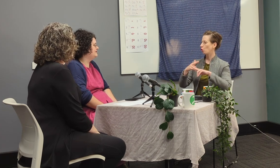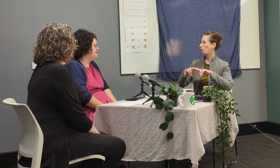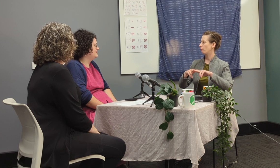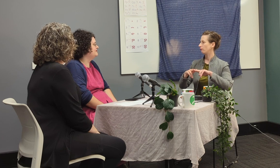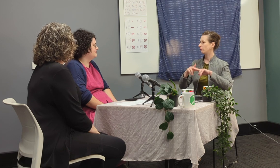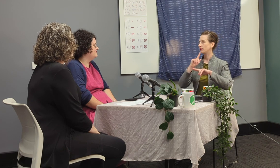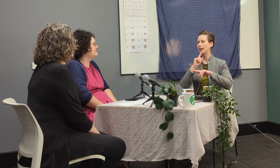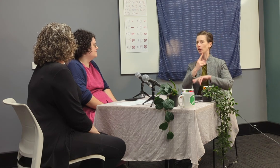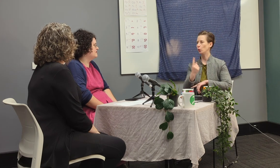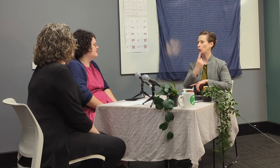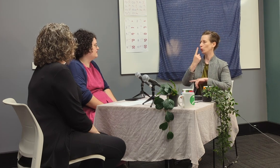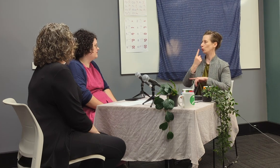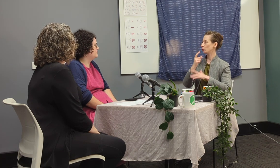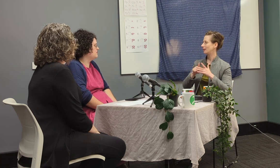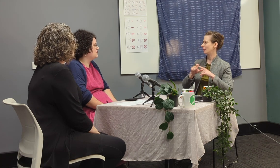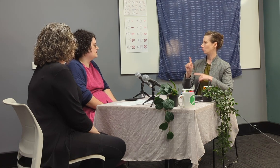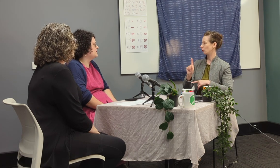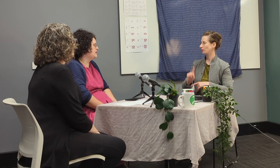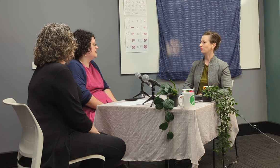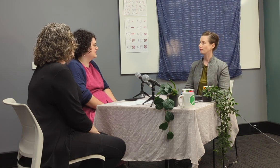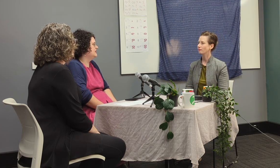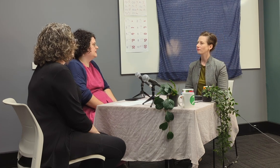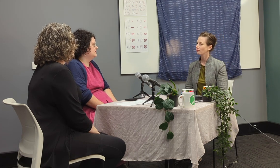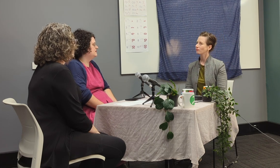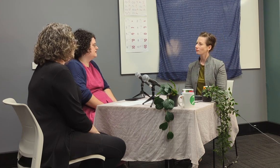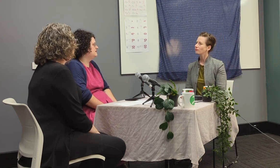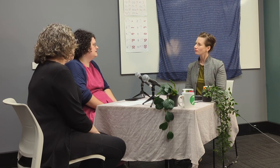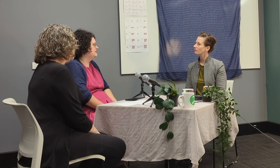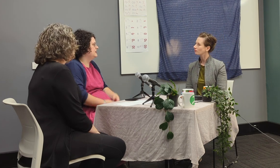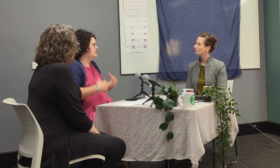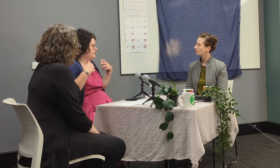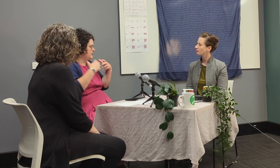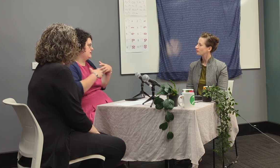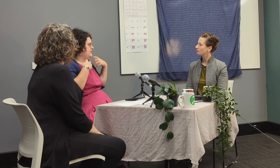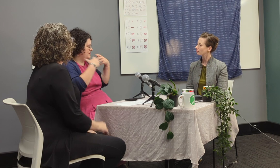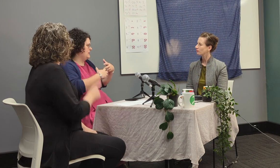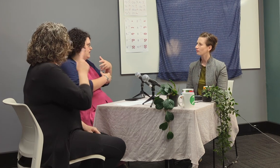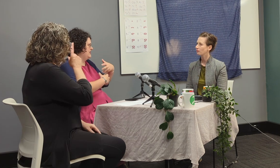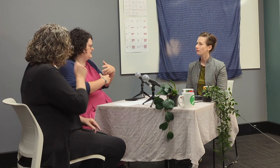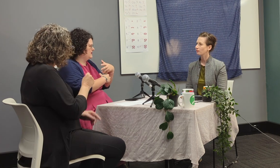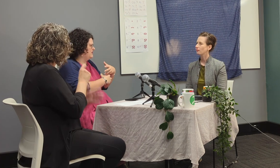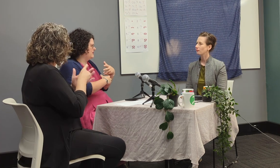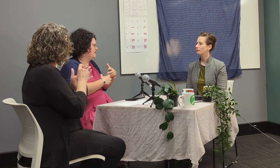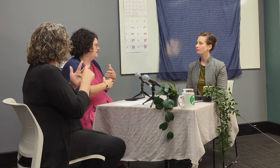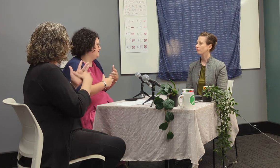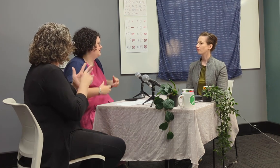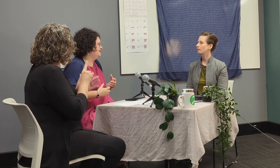That does the work of who is doing what to whom. G: You can depict what he’s doing or embodying him?